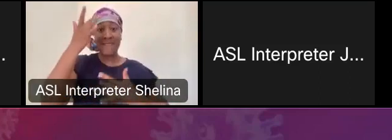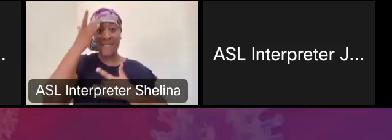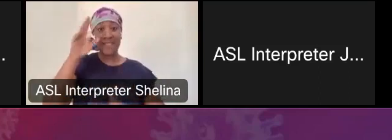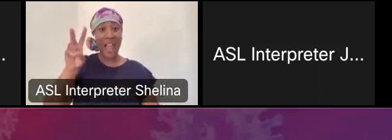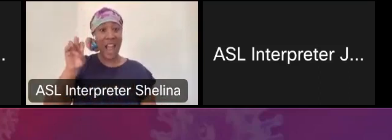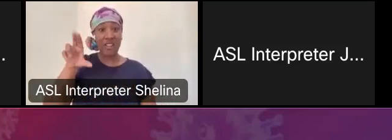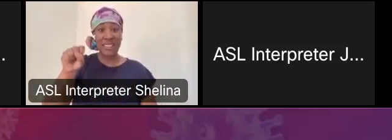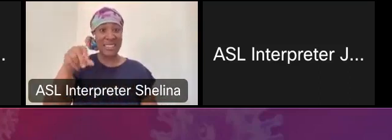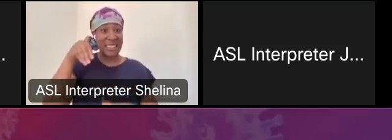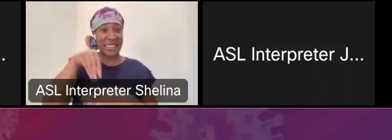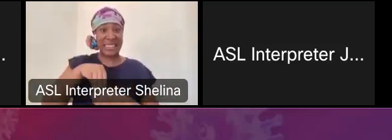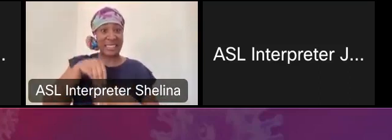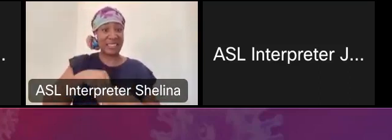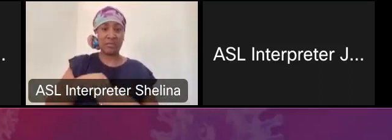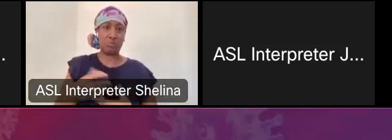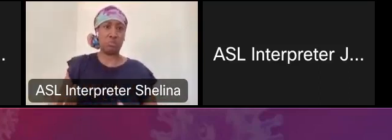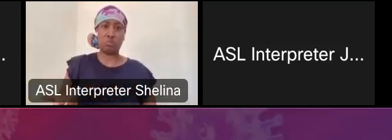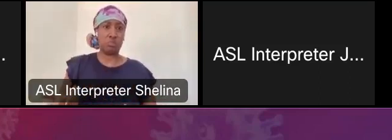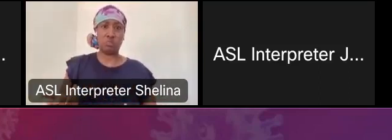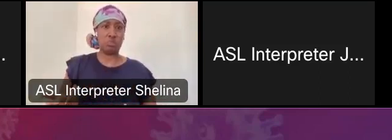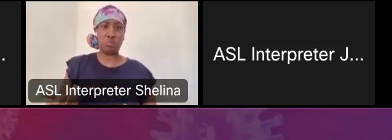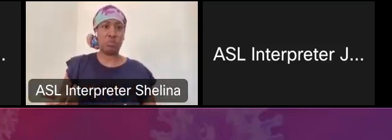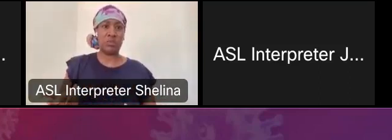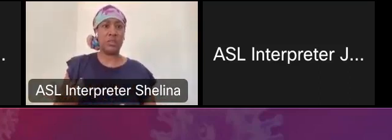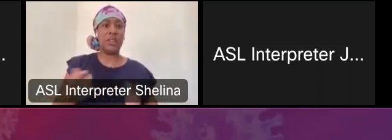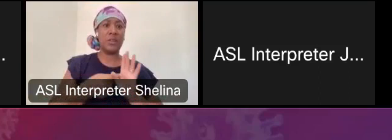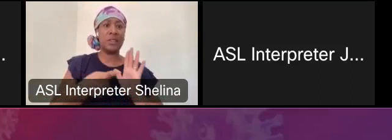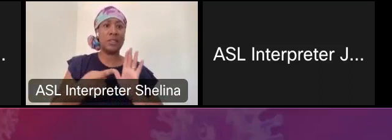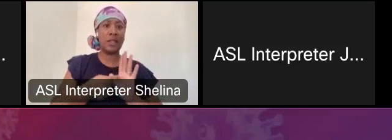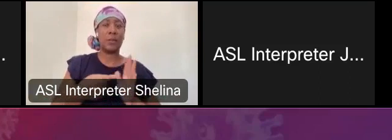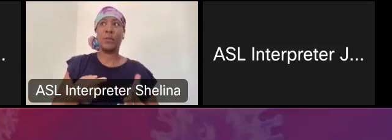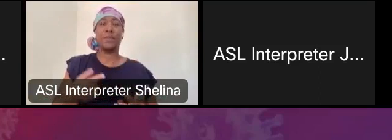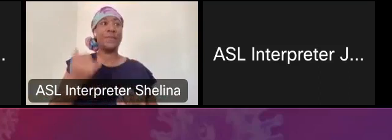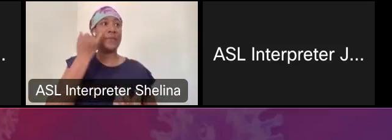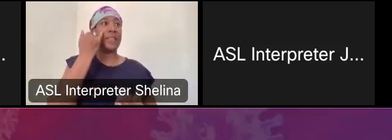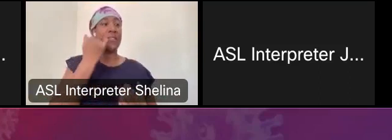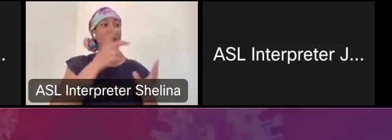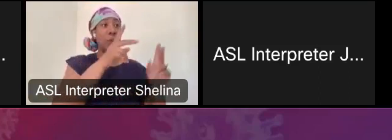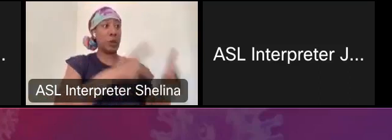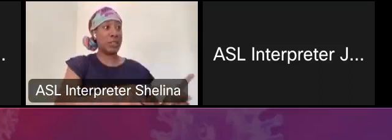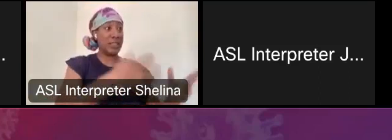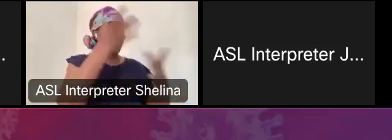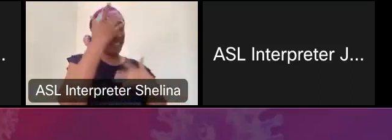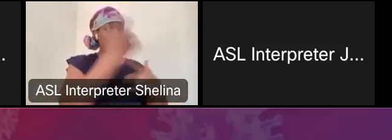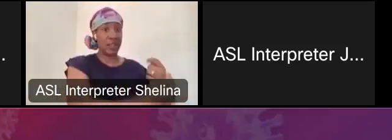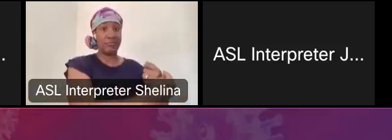A person who gets covered 18 minutes to a person who is infected with 18.